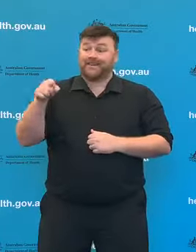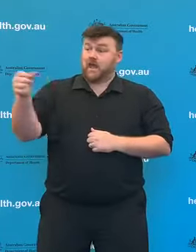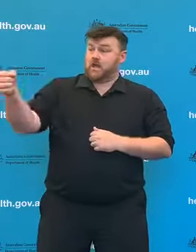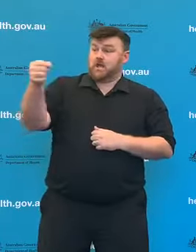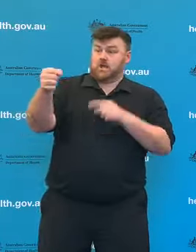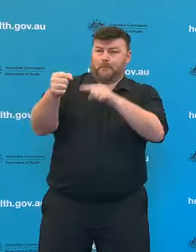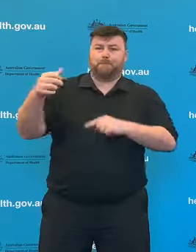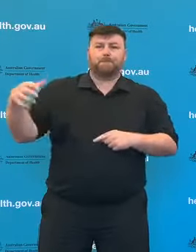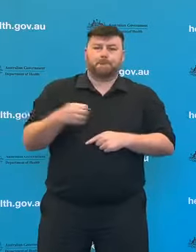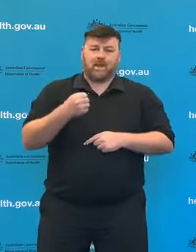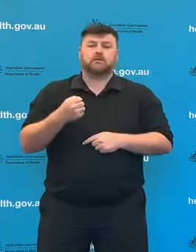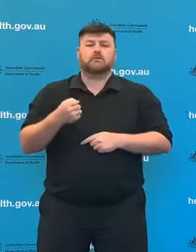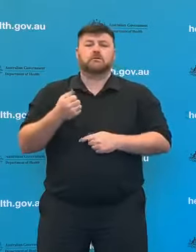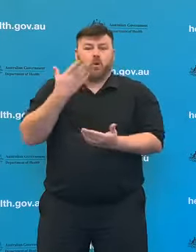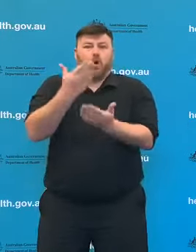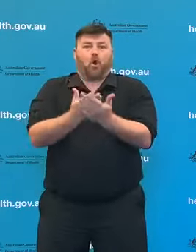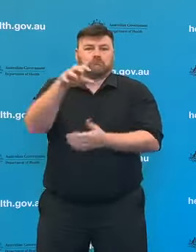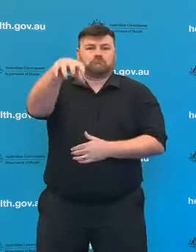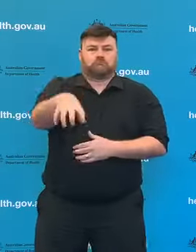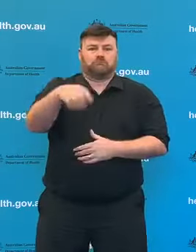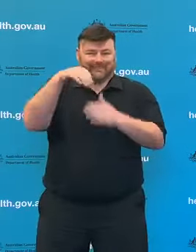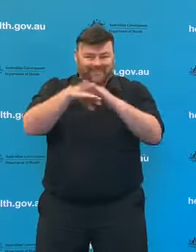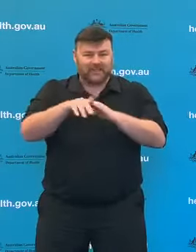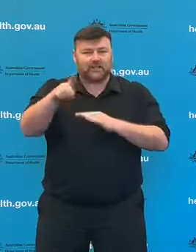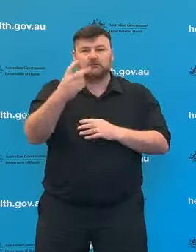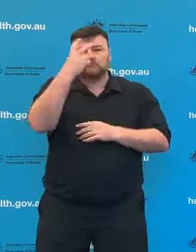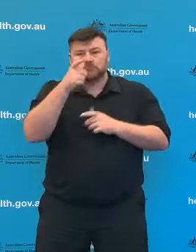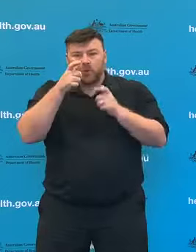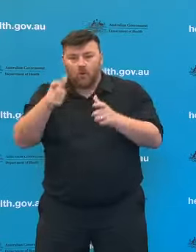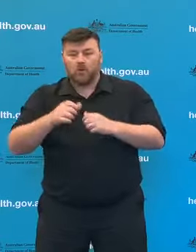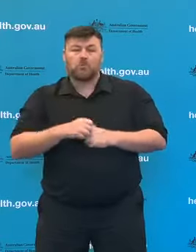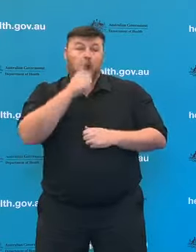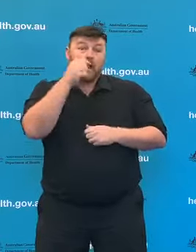on site, it can be a clinician. So a clinical lead who has